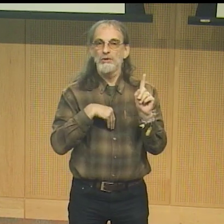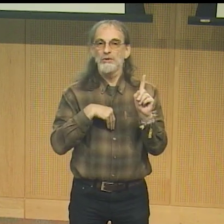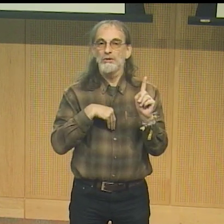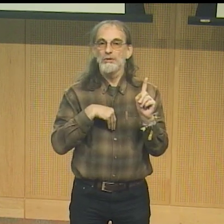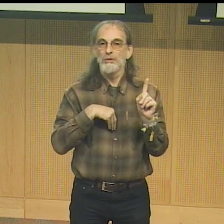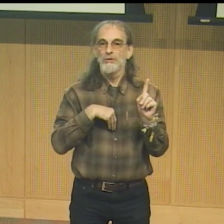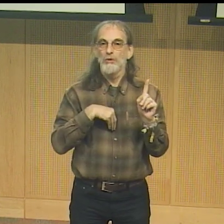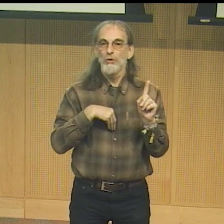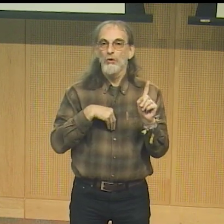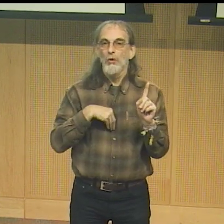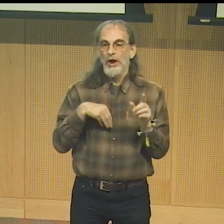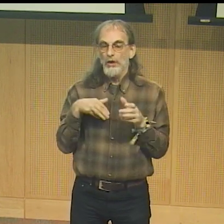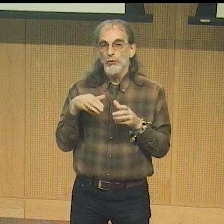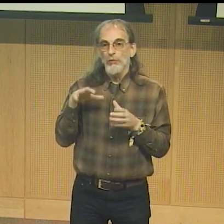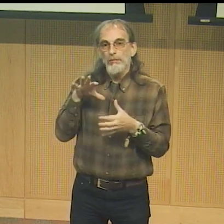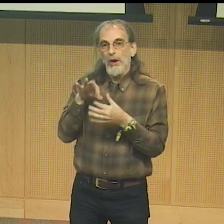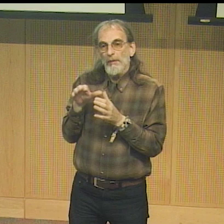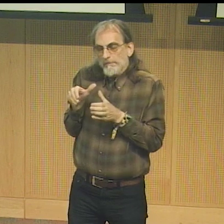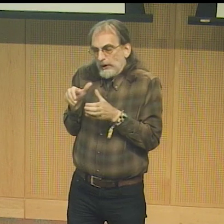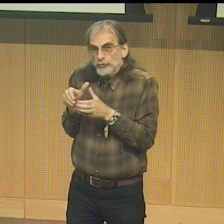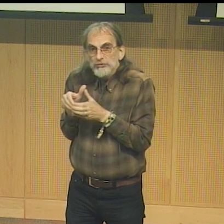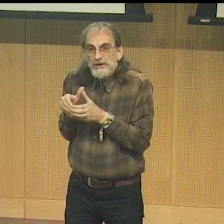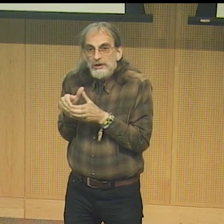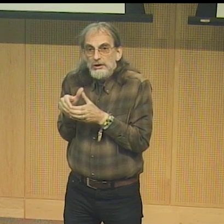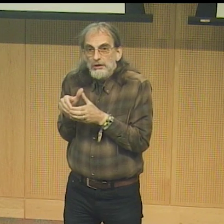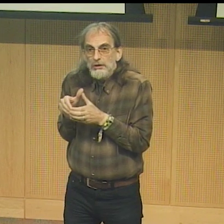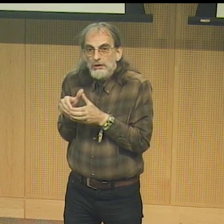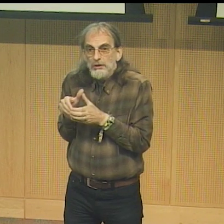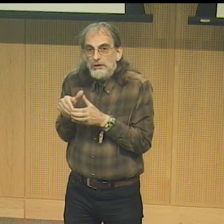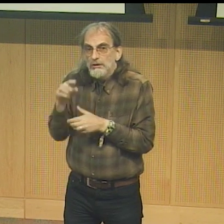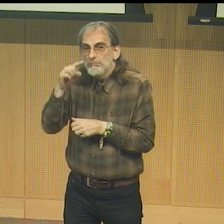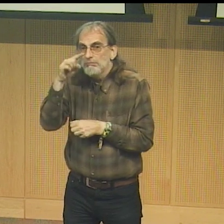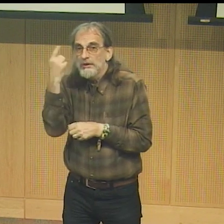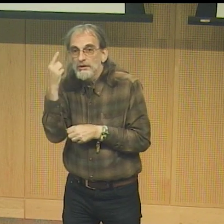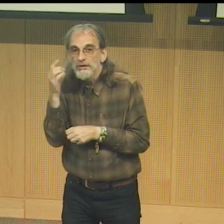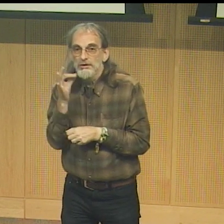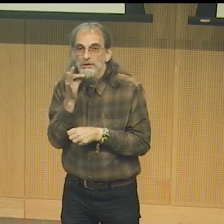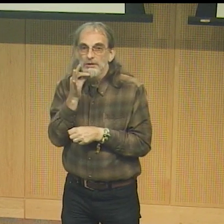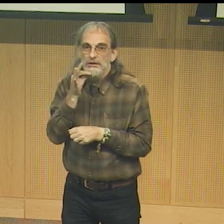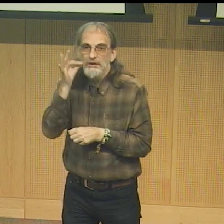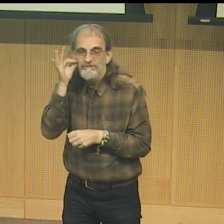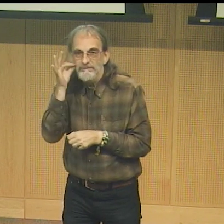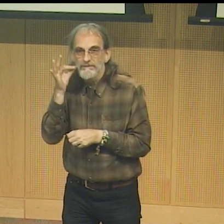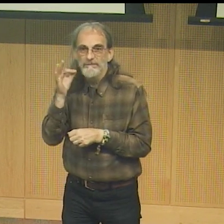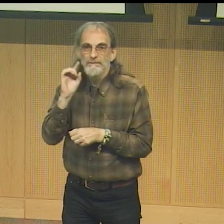So, if you grow up with one culture, you integrate naturally that one culture, but if you are of a minority